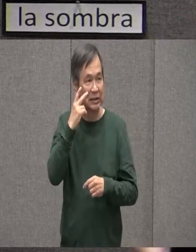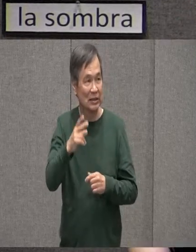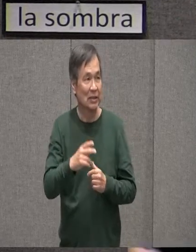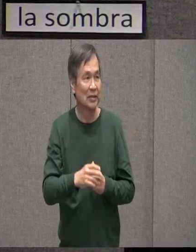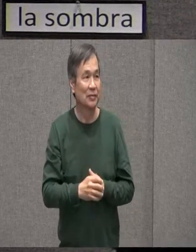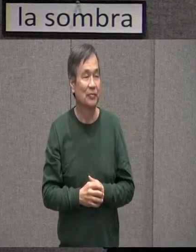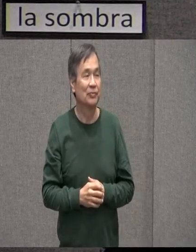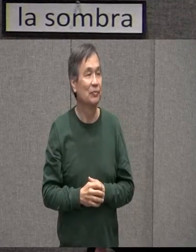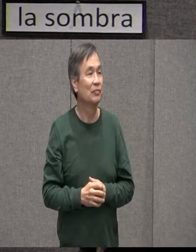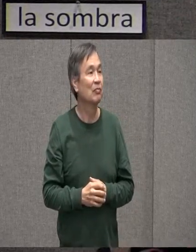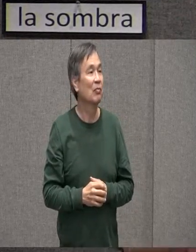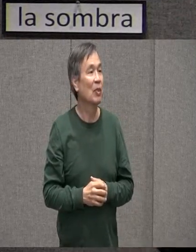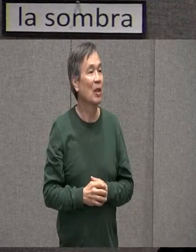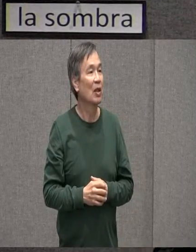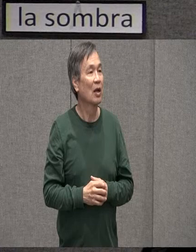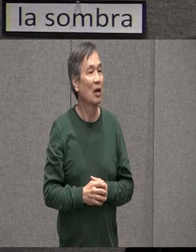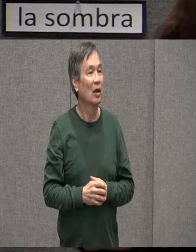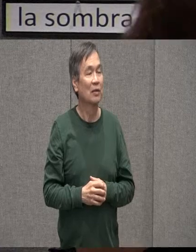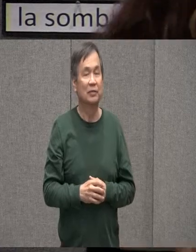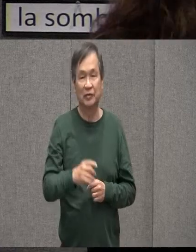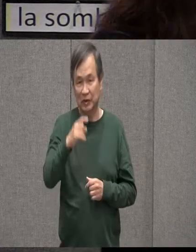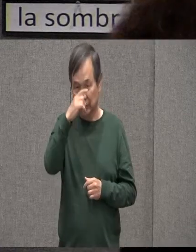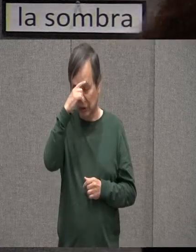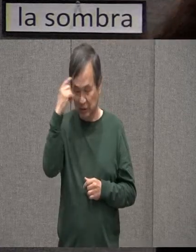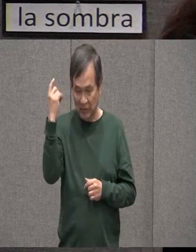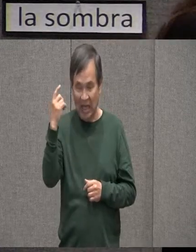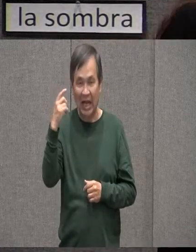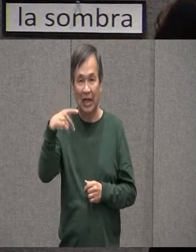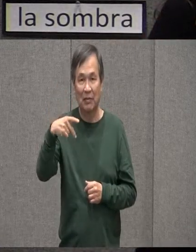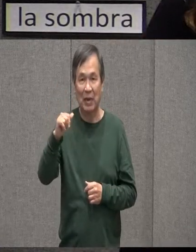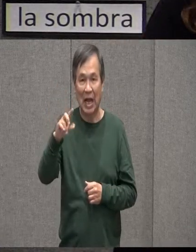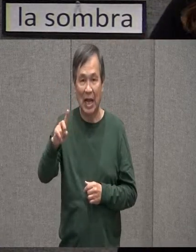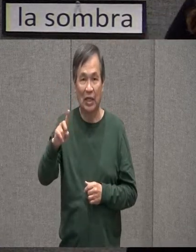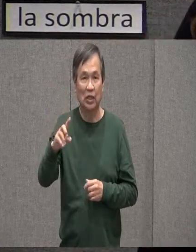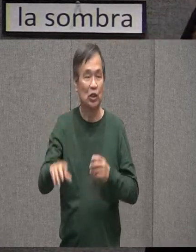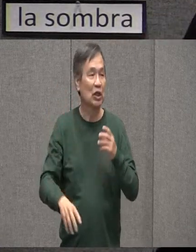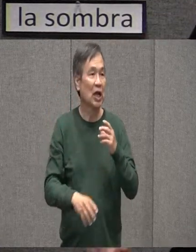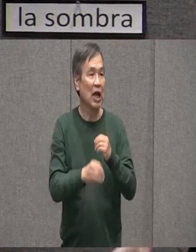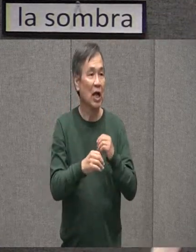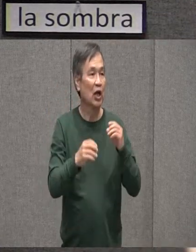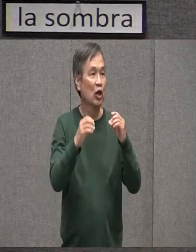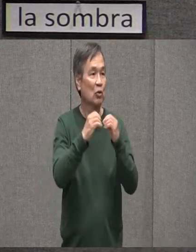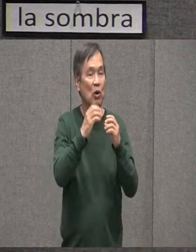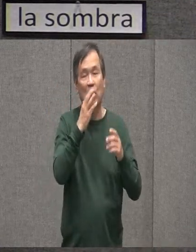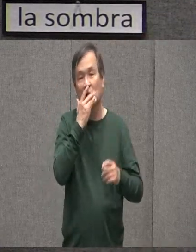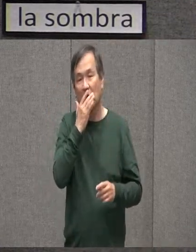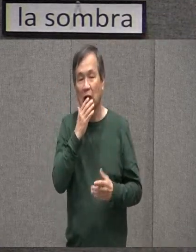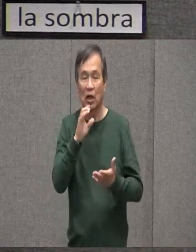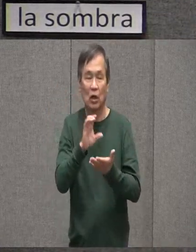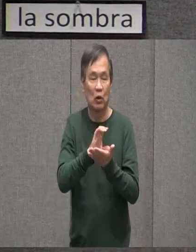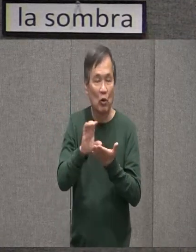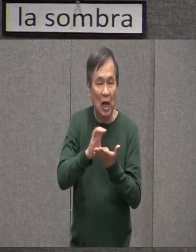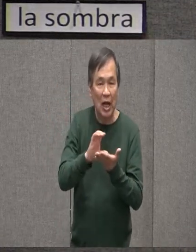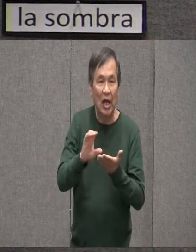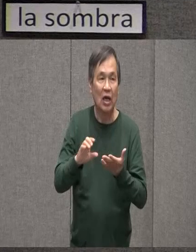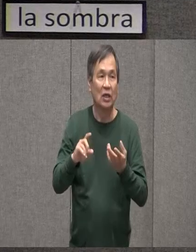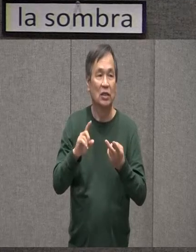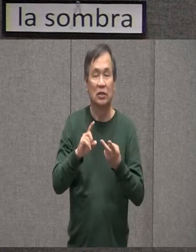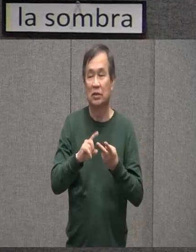especially if you print with just the black stamp pad, is you could add color. If you have crayons, you can use crayons to add color